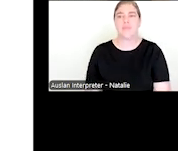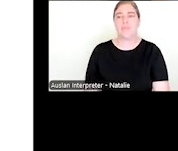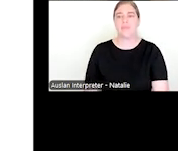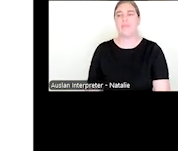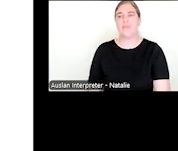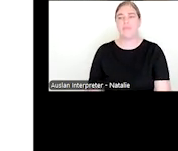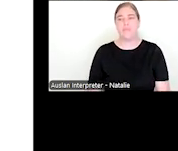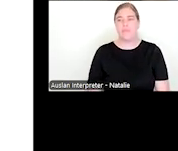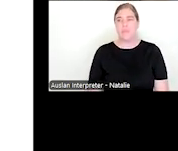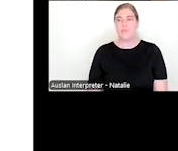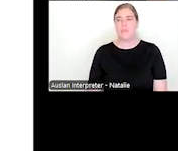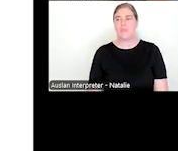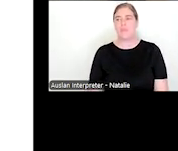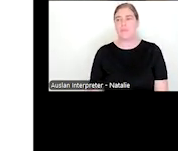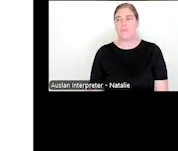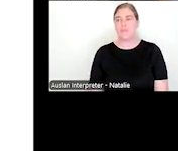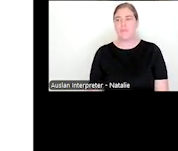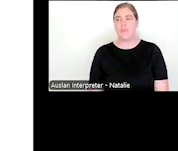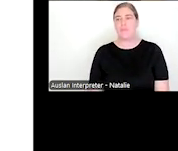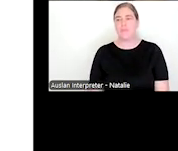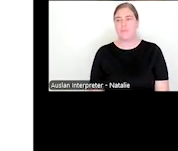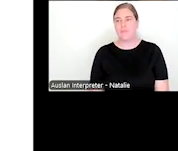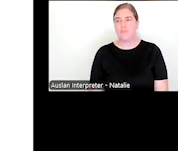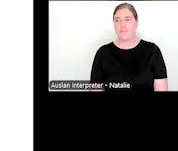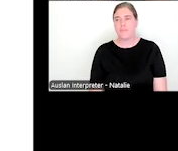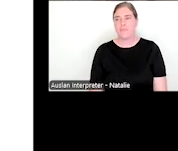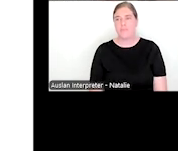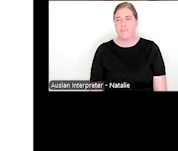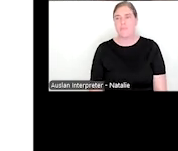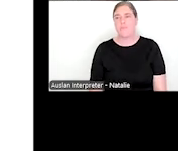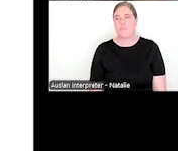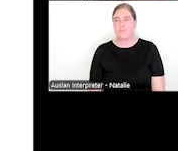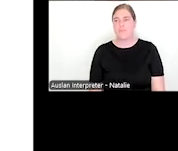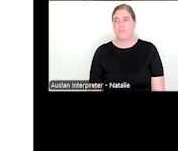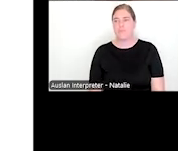existing resources and build their experience and networks through that program delivery.